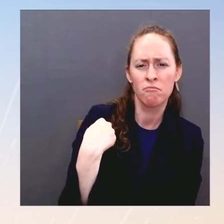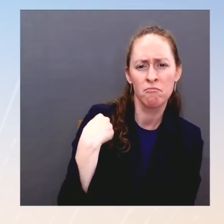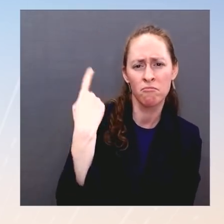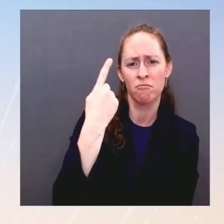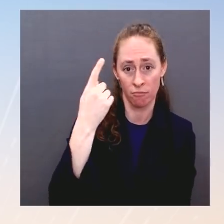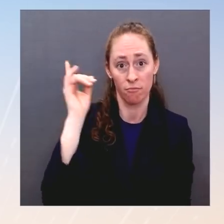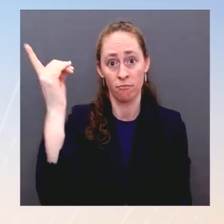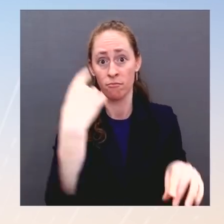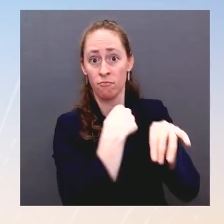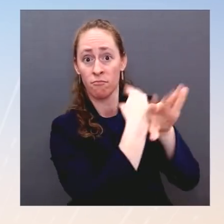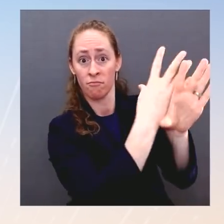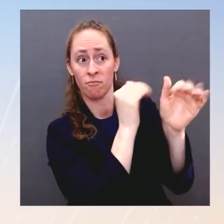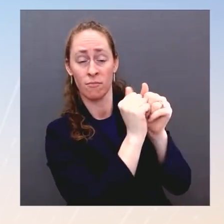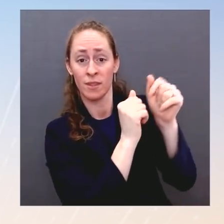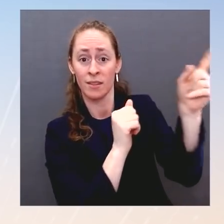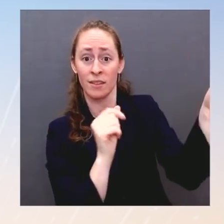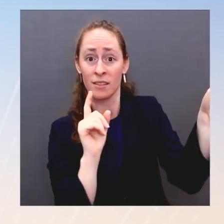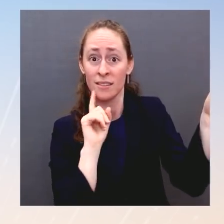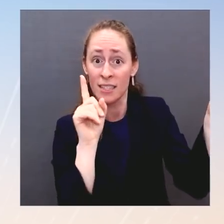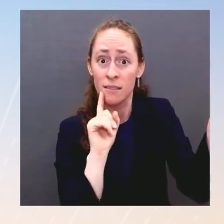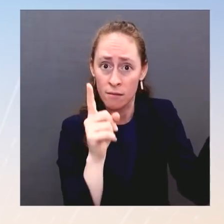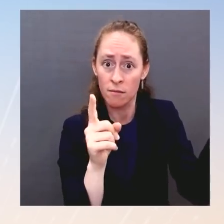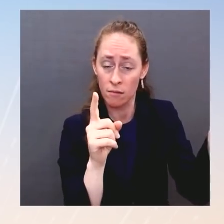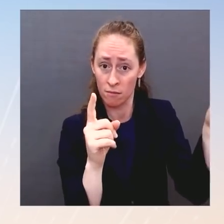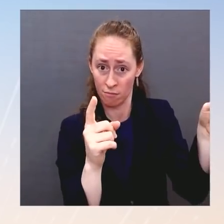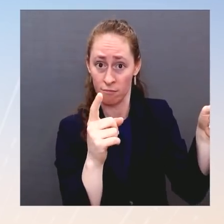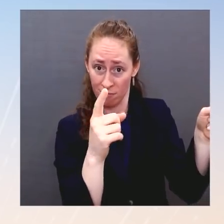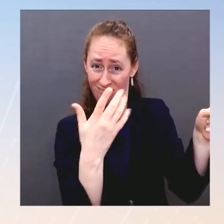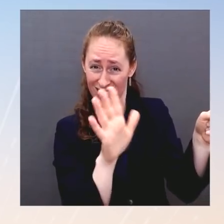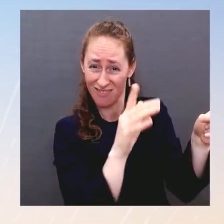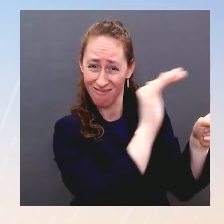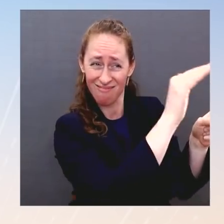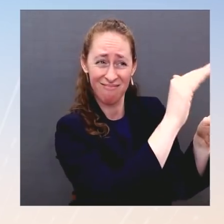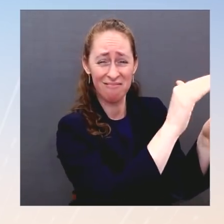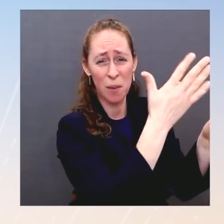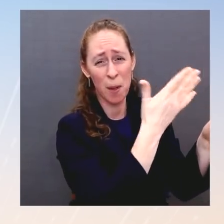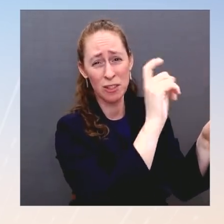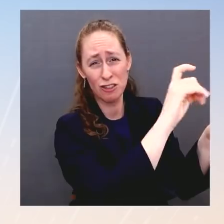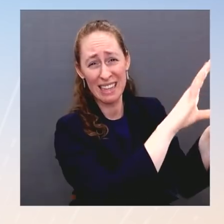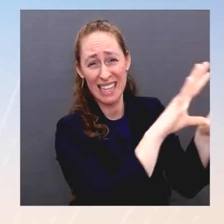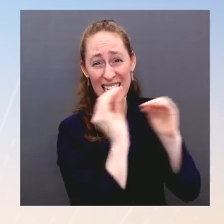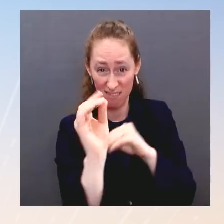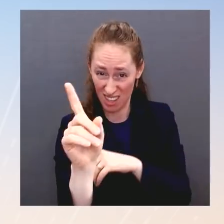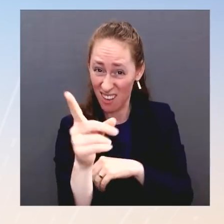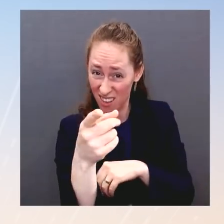I don't have any additional details to provide. President Zelenskyy continues to serve as President of Ukraine.